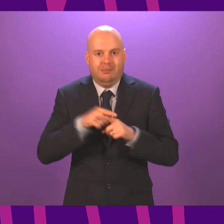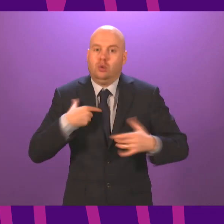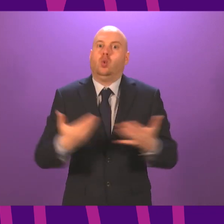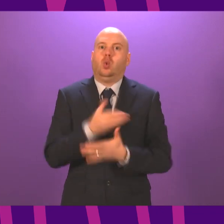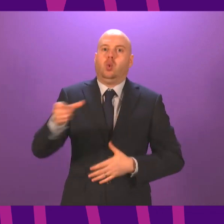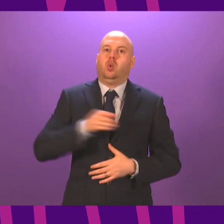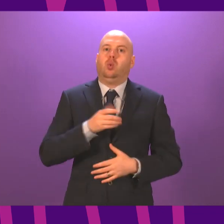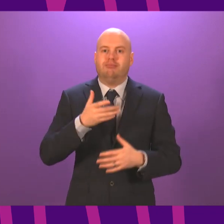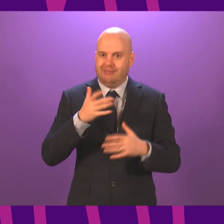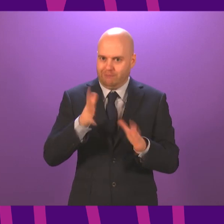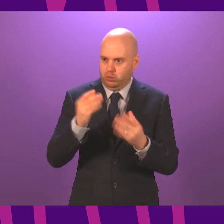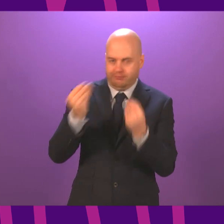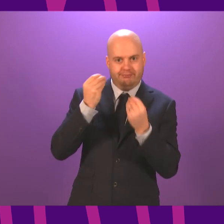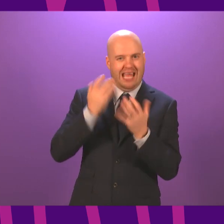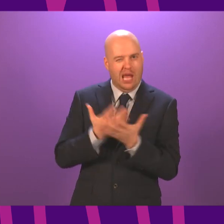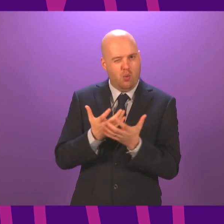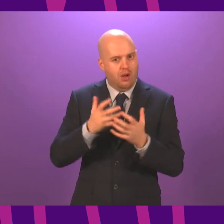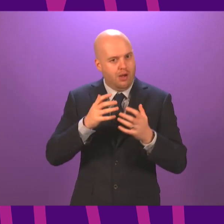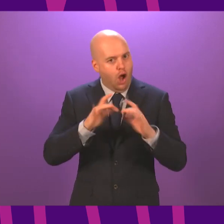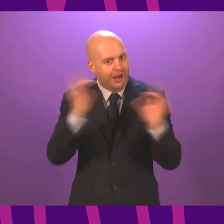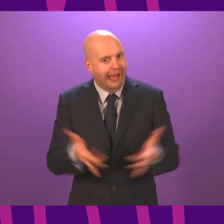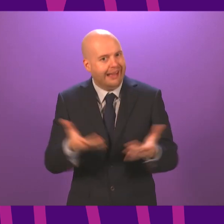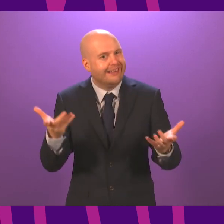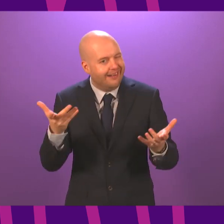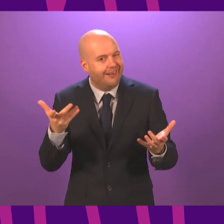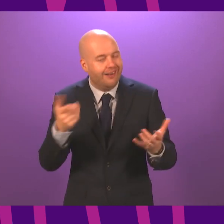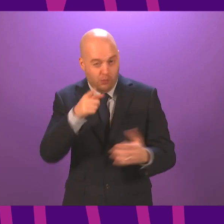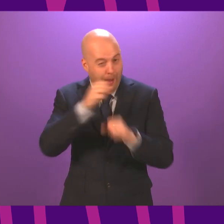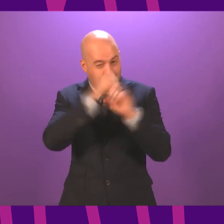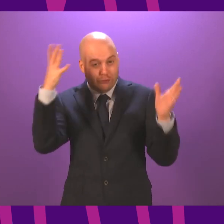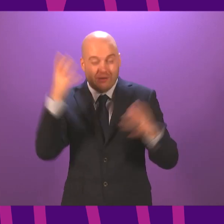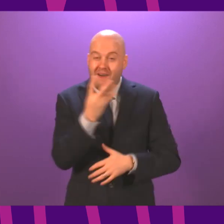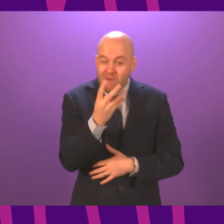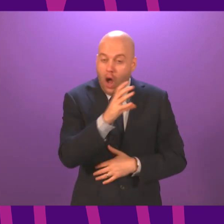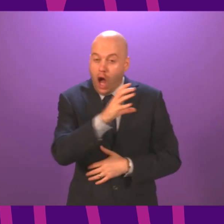virtually. More than 400 new colleagues have joined the agency since the introduction of the